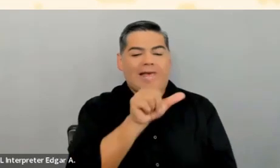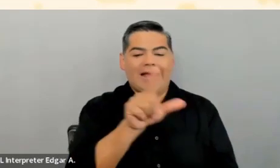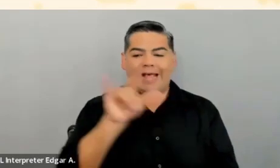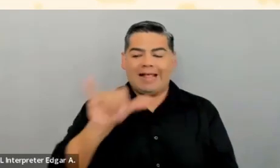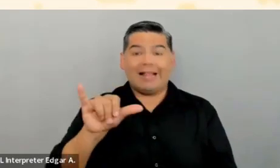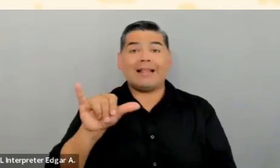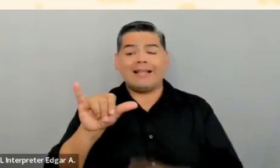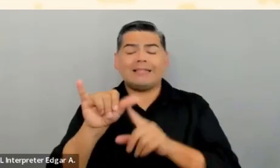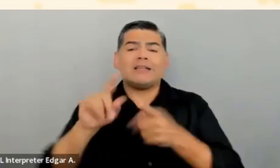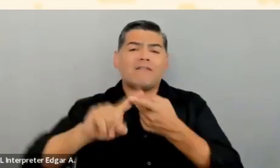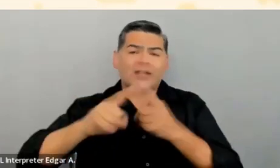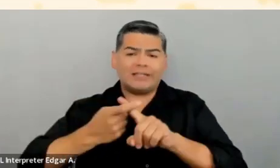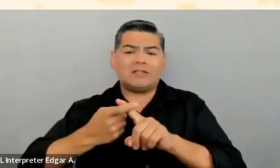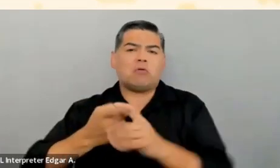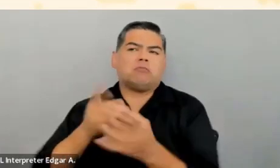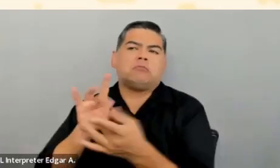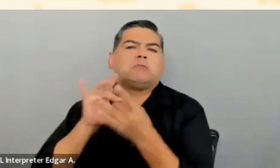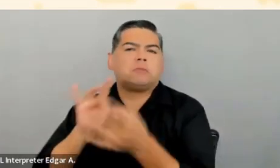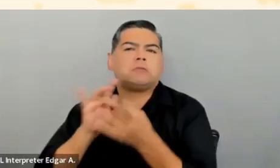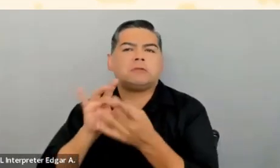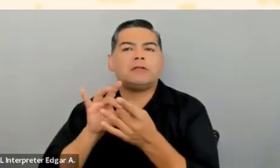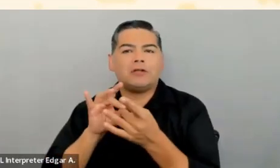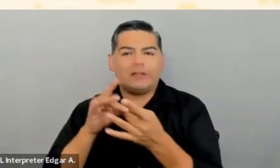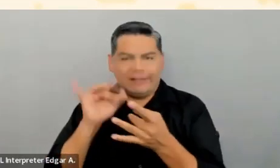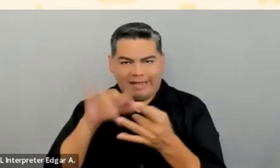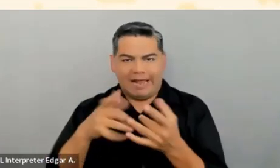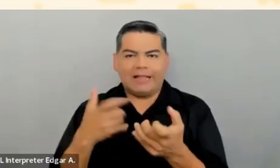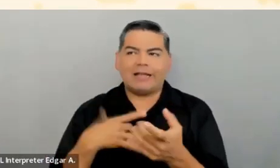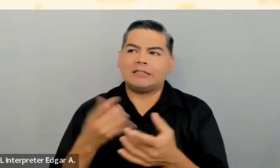And I like to try and be a friend to people with various disabilities.